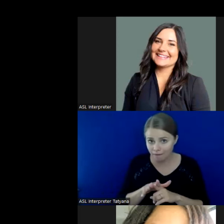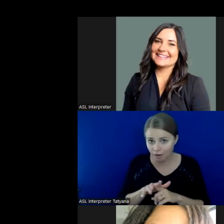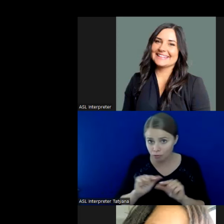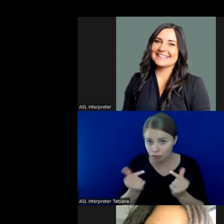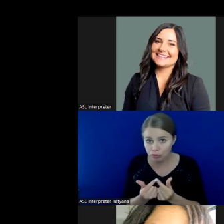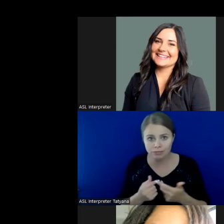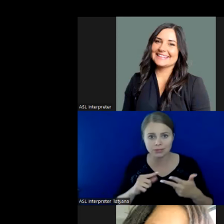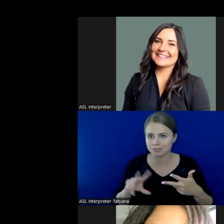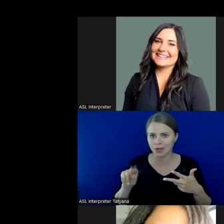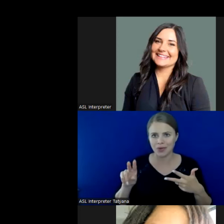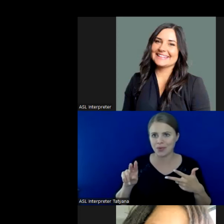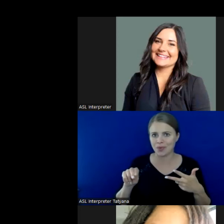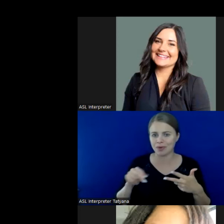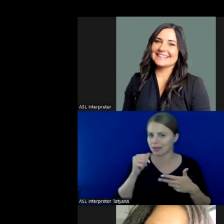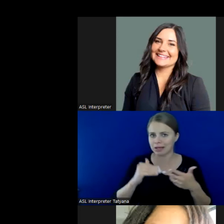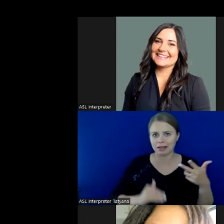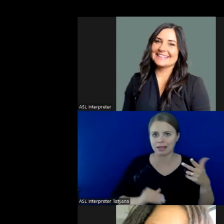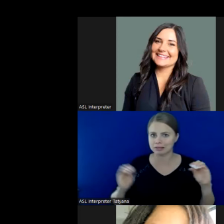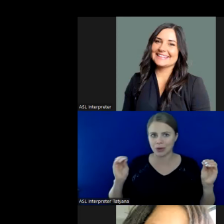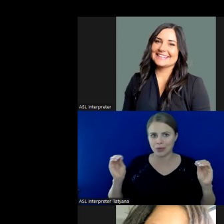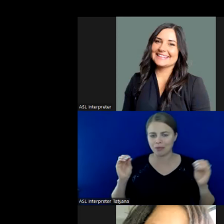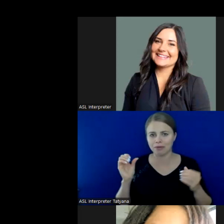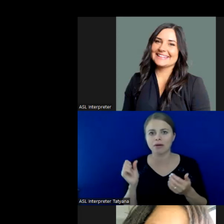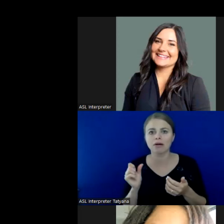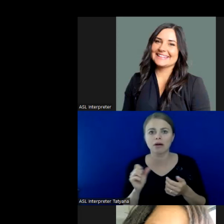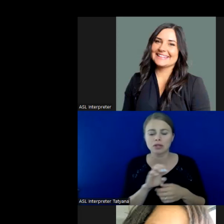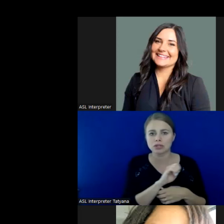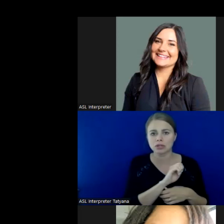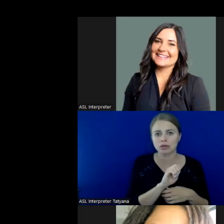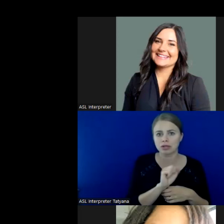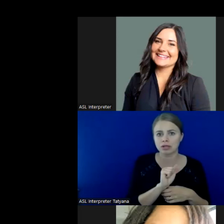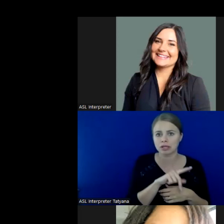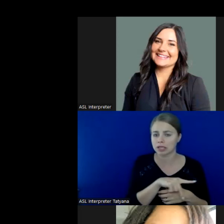So, EEAAP number 1, well, is that equally effective?